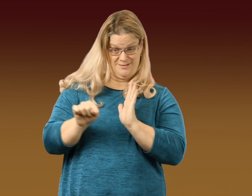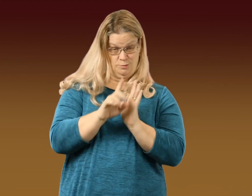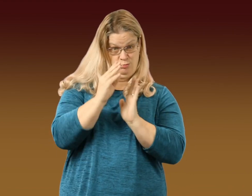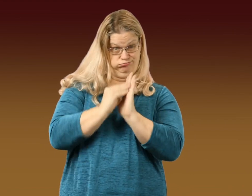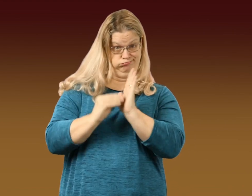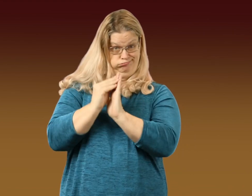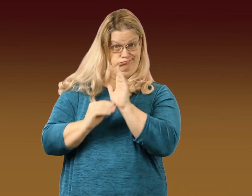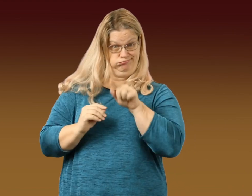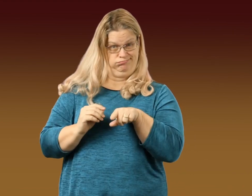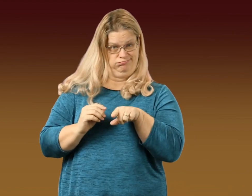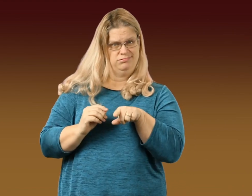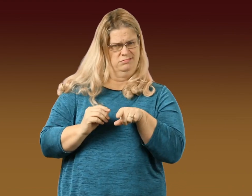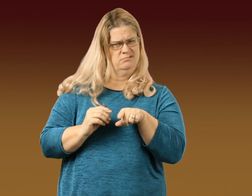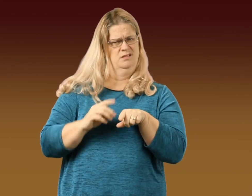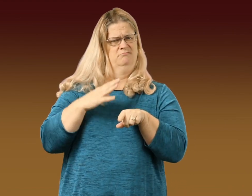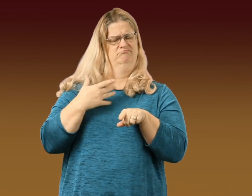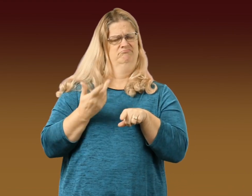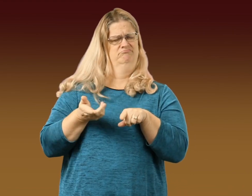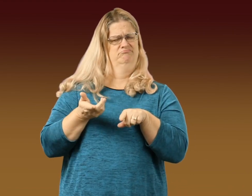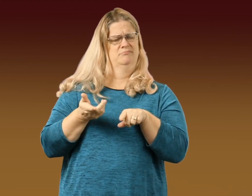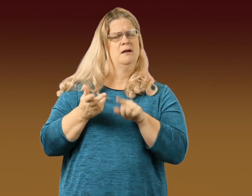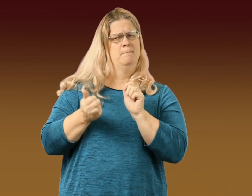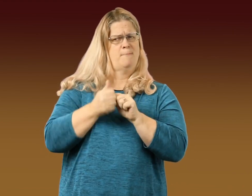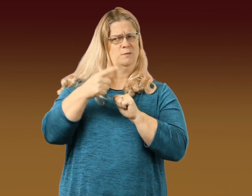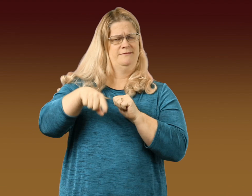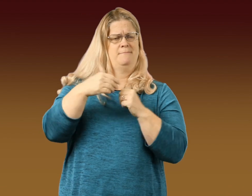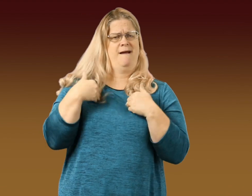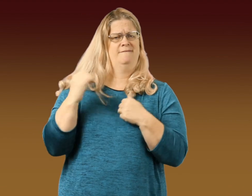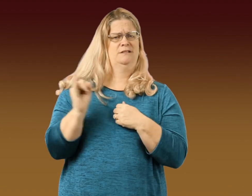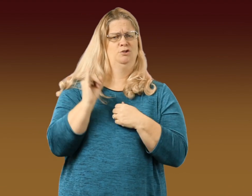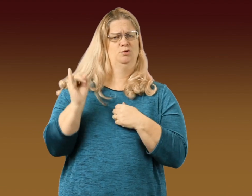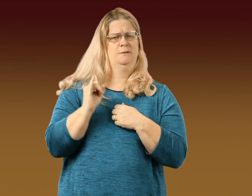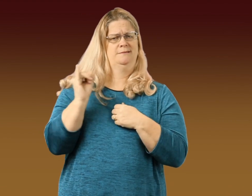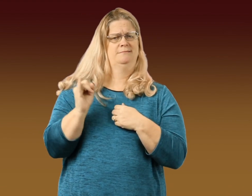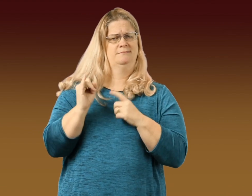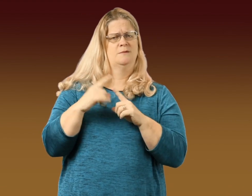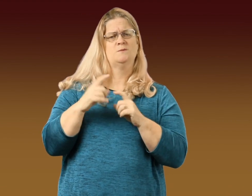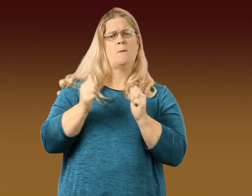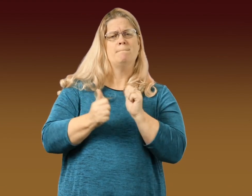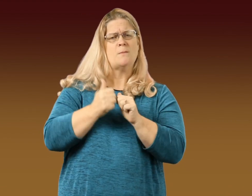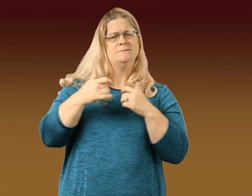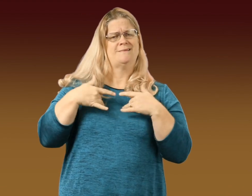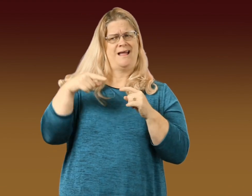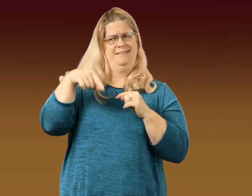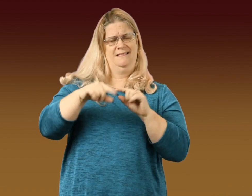The people who were asked to be a part of that research had insurance, so most likely,